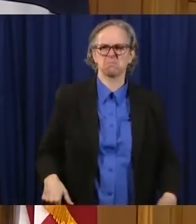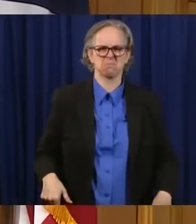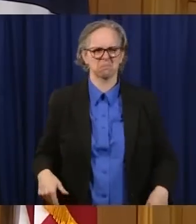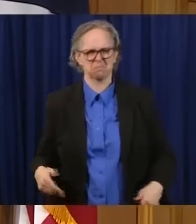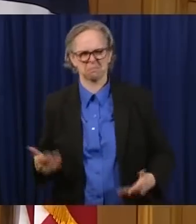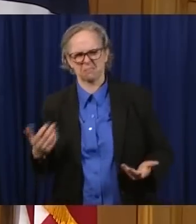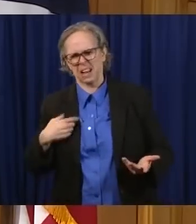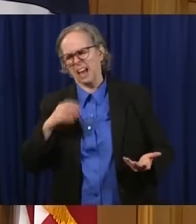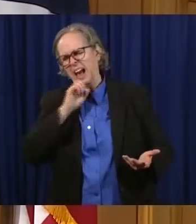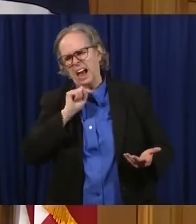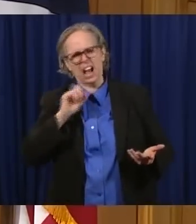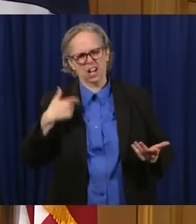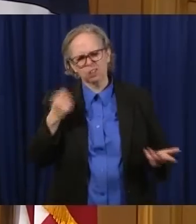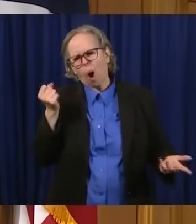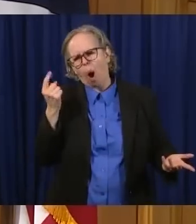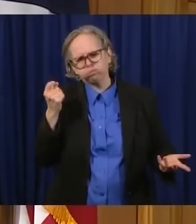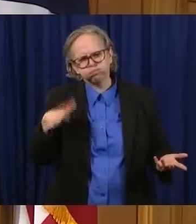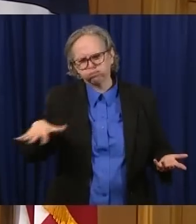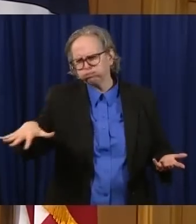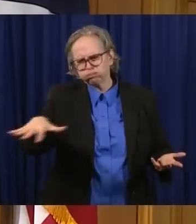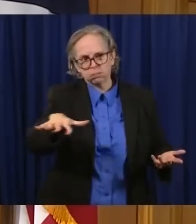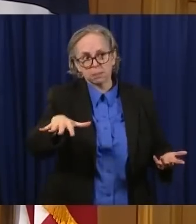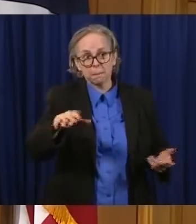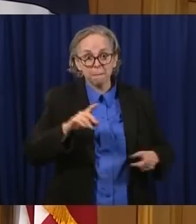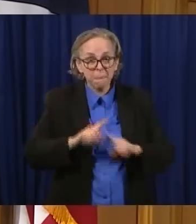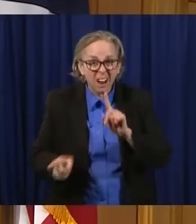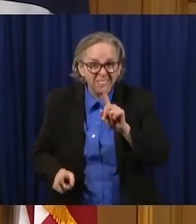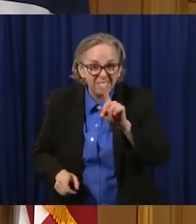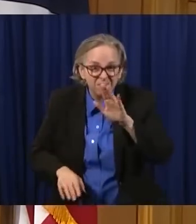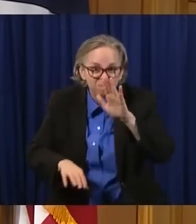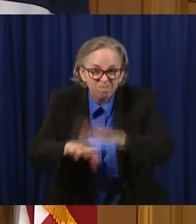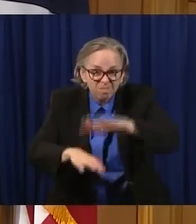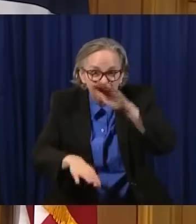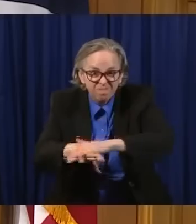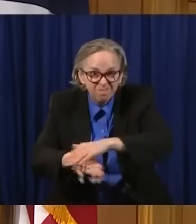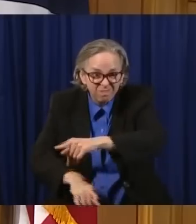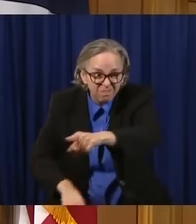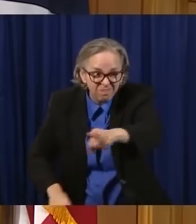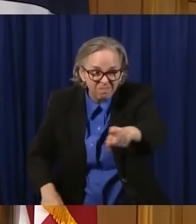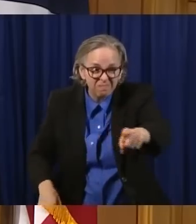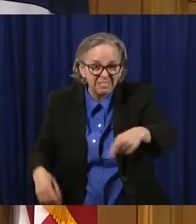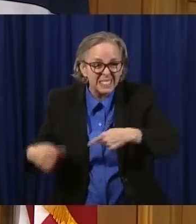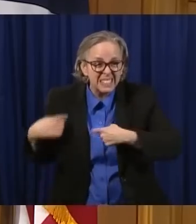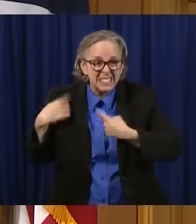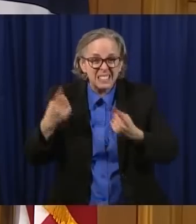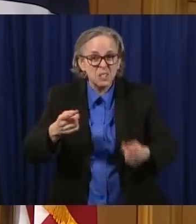LET ME ADDRESS YOUNG PEOPLE. I WAS20 ONCE. I WAS 25 ONCE AND I THOUGHT I